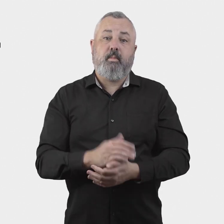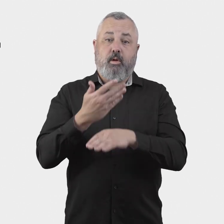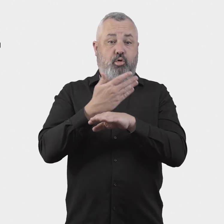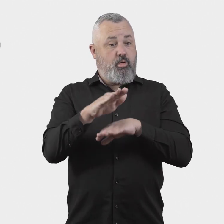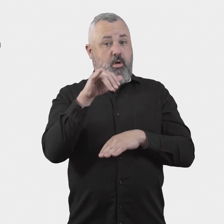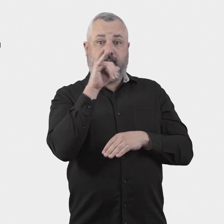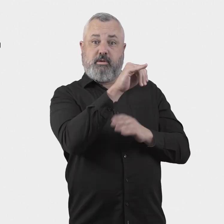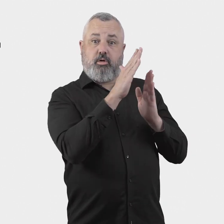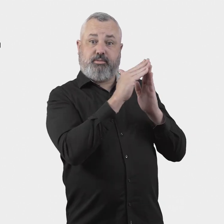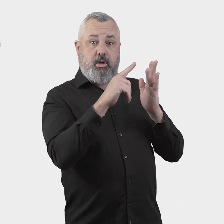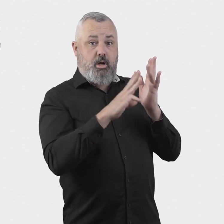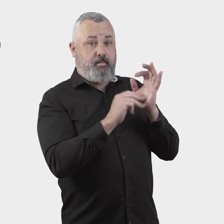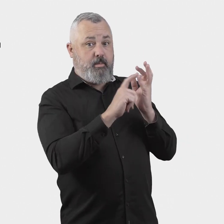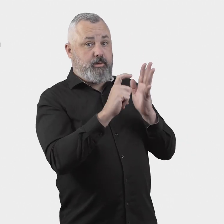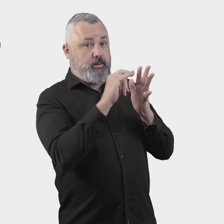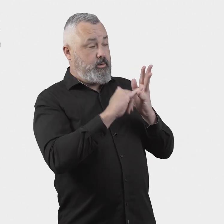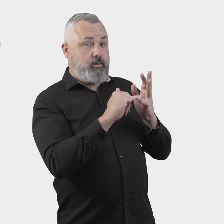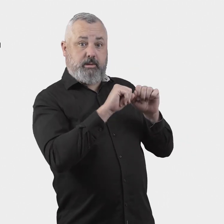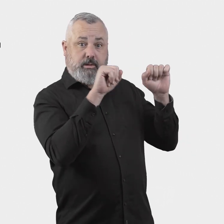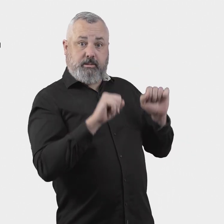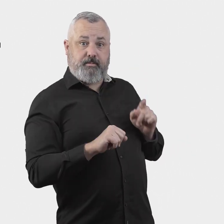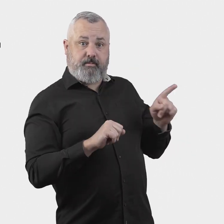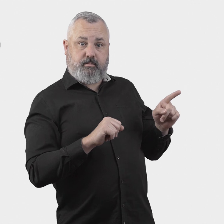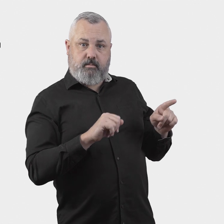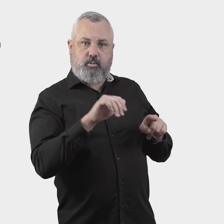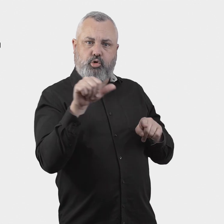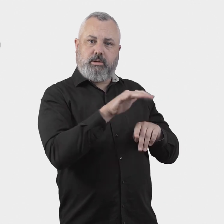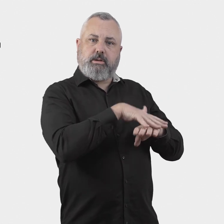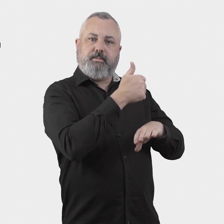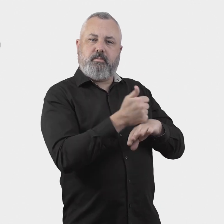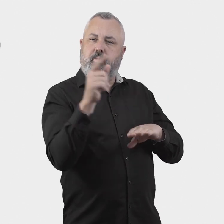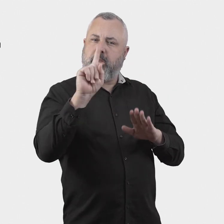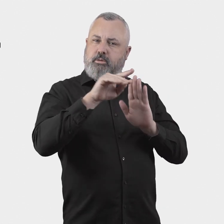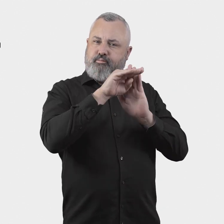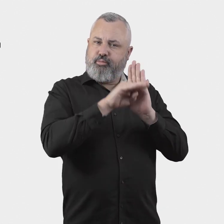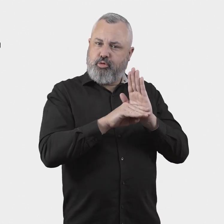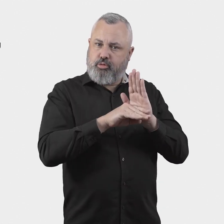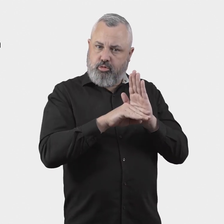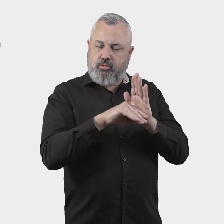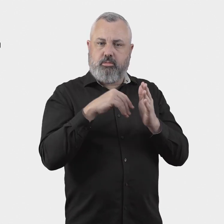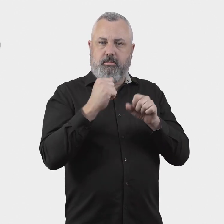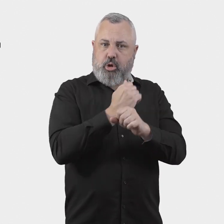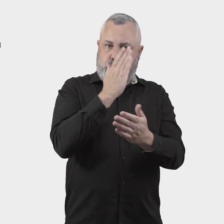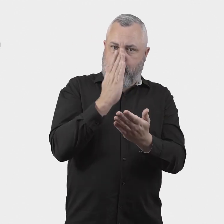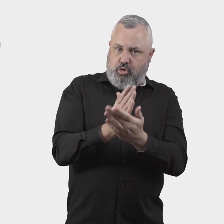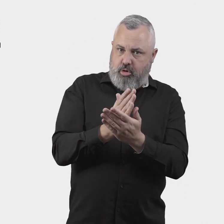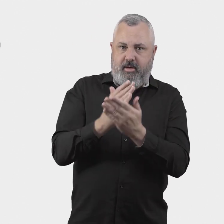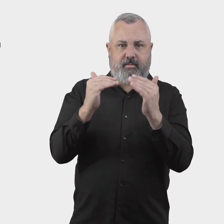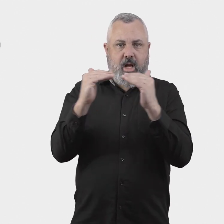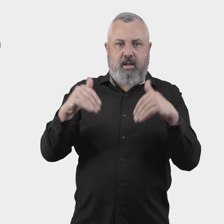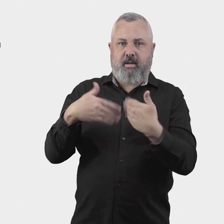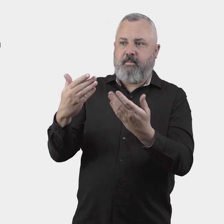21. What processes should the Aviation Industry Ombuds Scheme adopt to provide procedural fairness